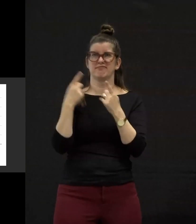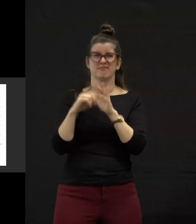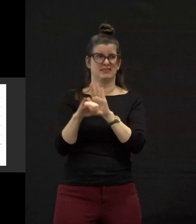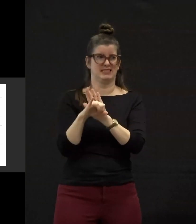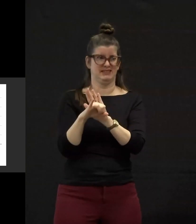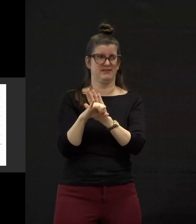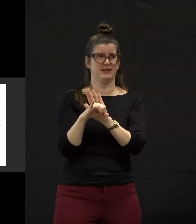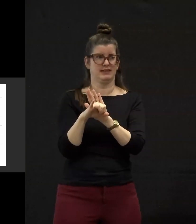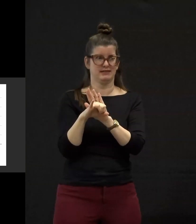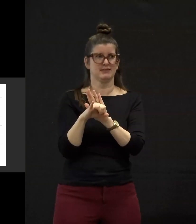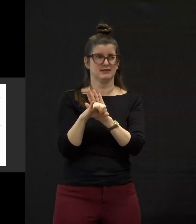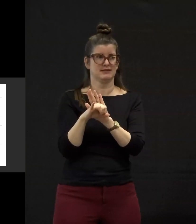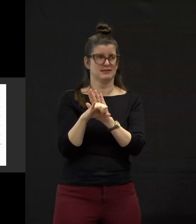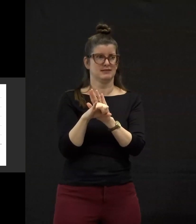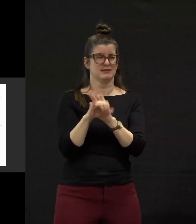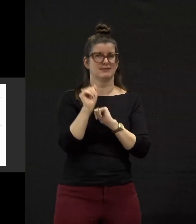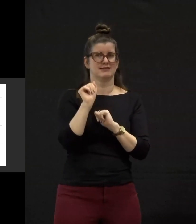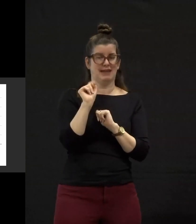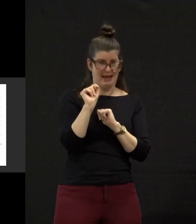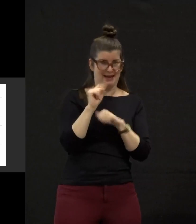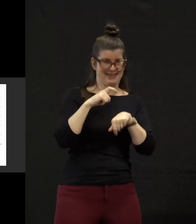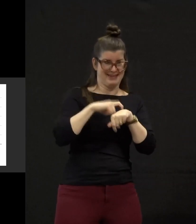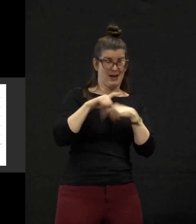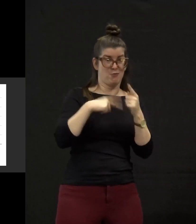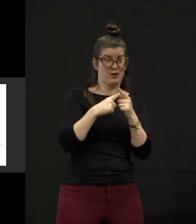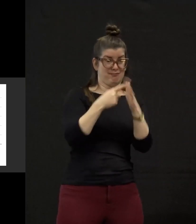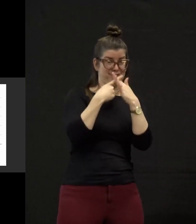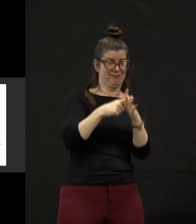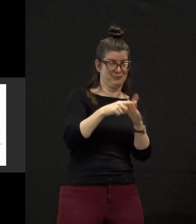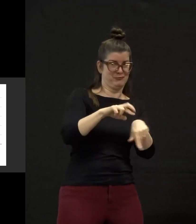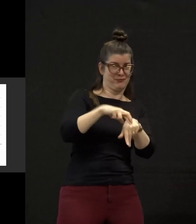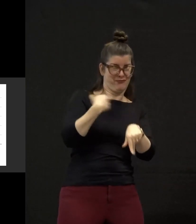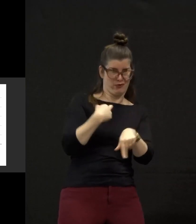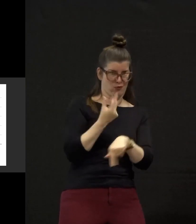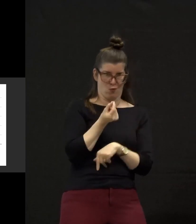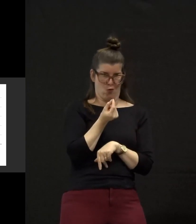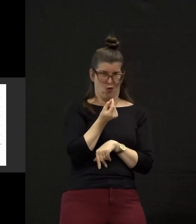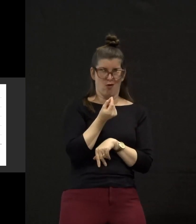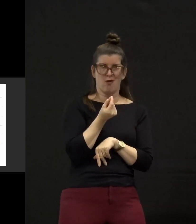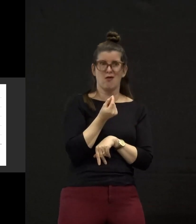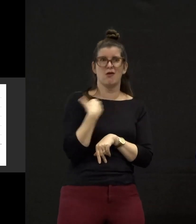at least at the time of referral, what it is that we received